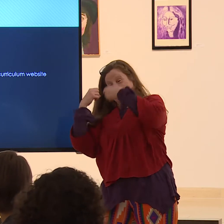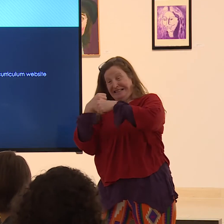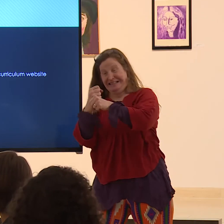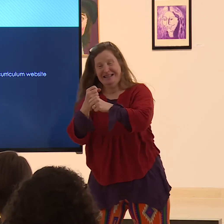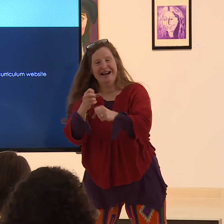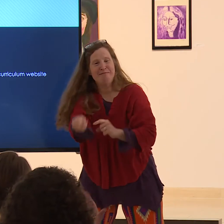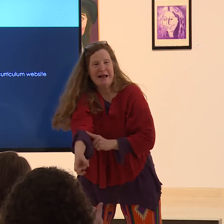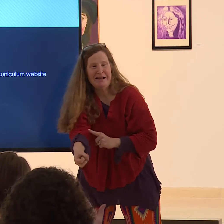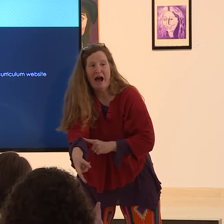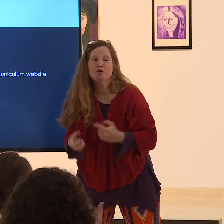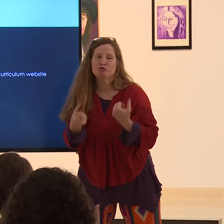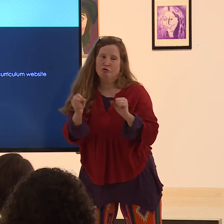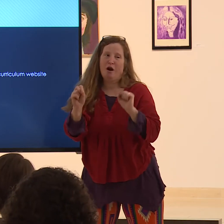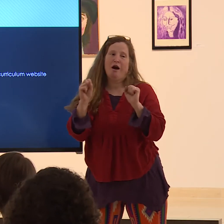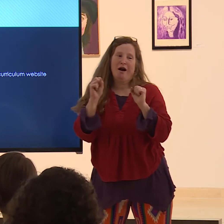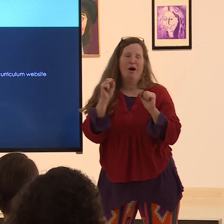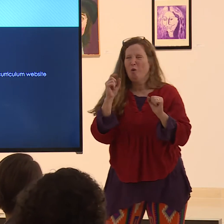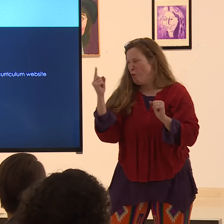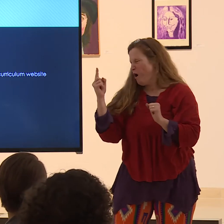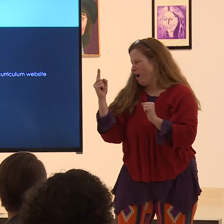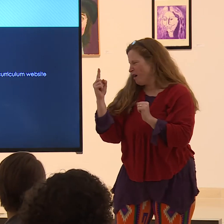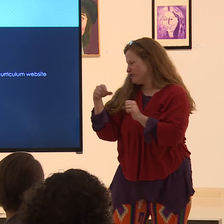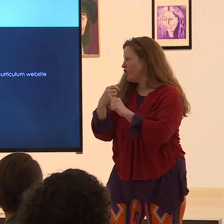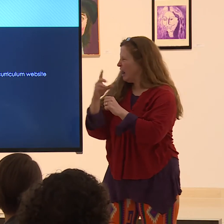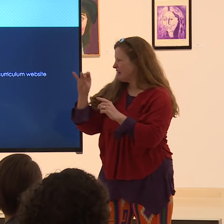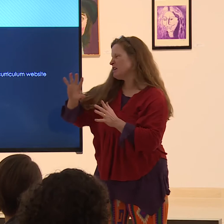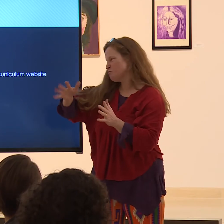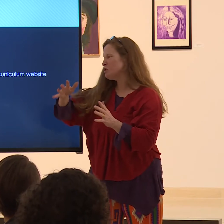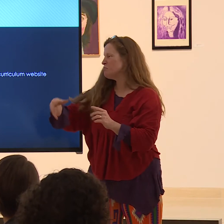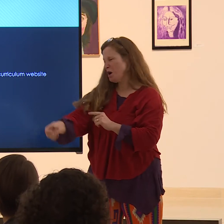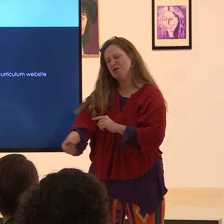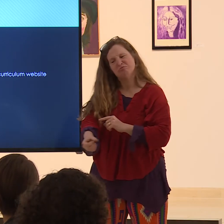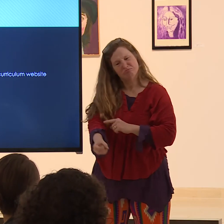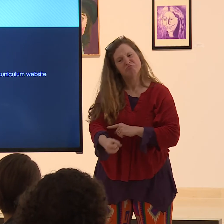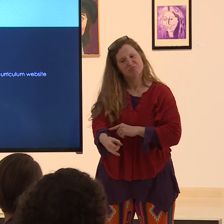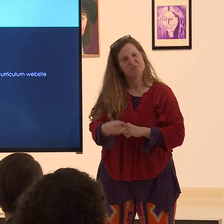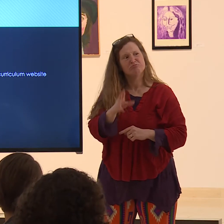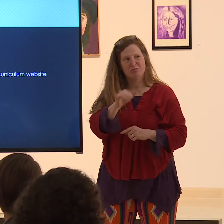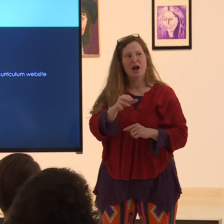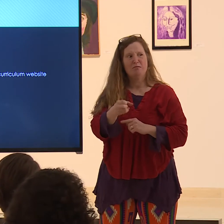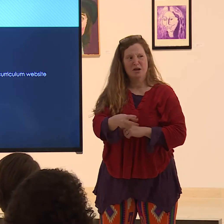and that's your only focus during the month of February." I do try, just like Nancy,